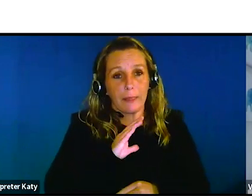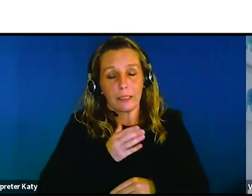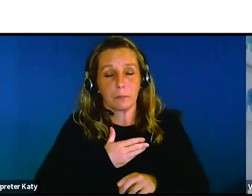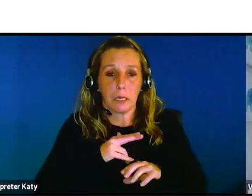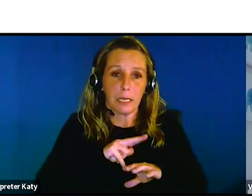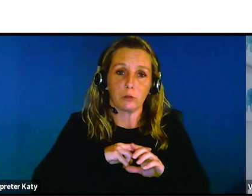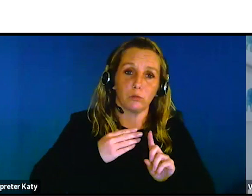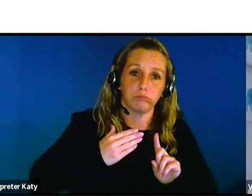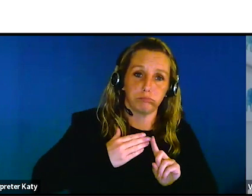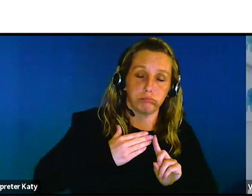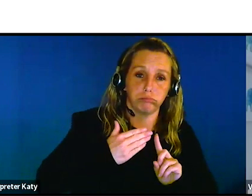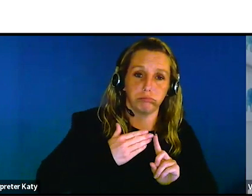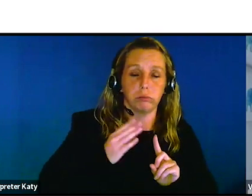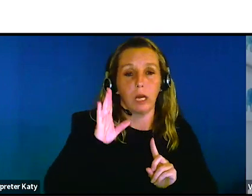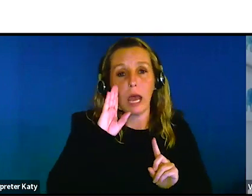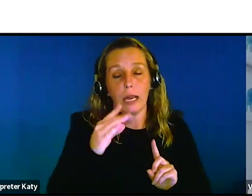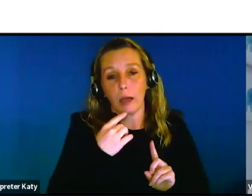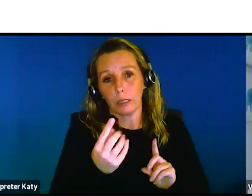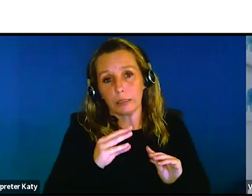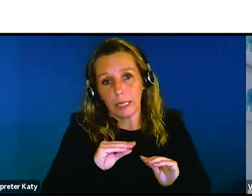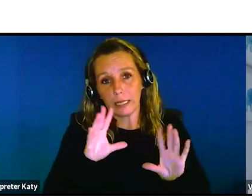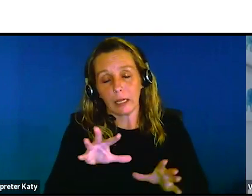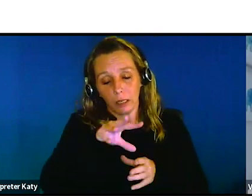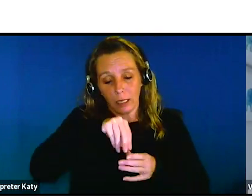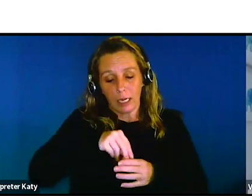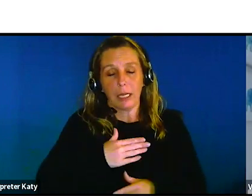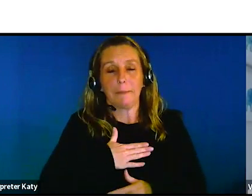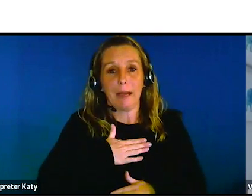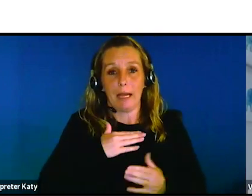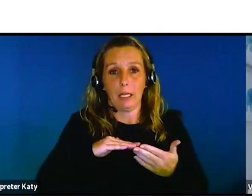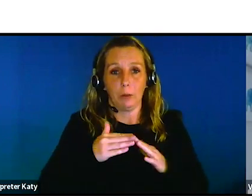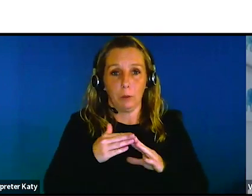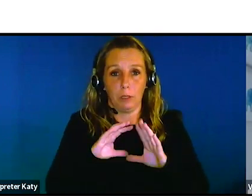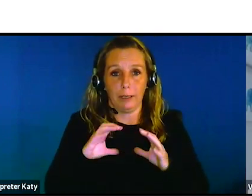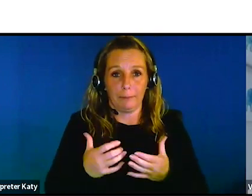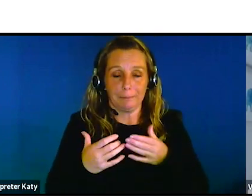And I would say that within my community that they're ambivalent